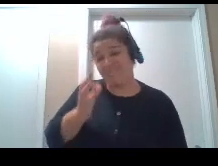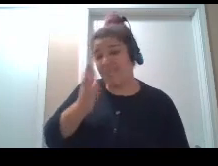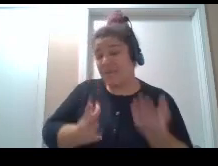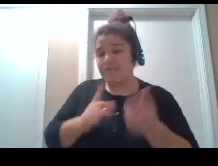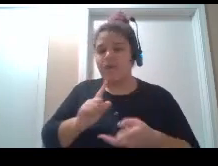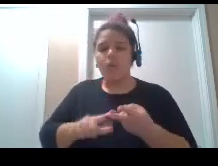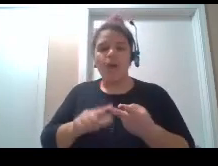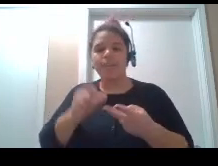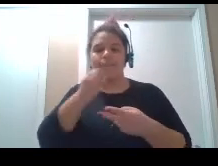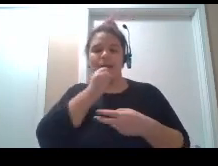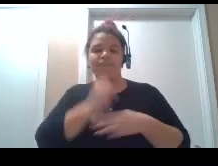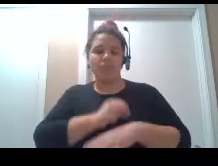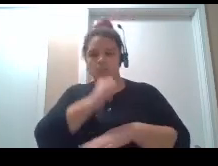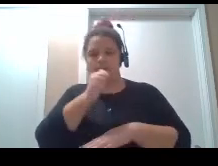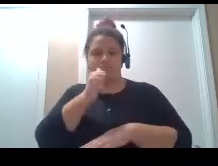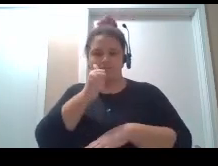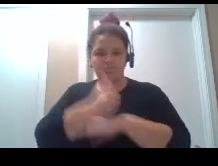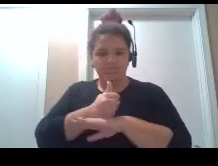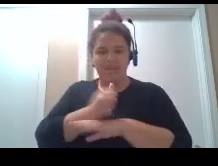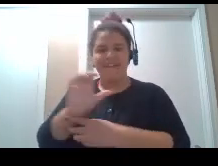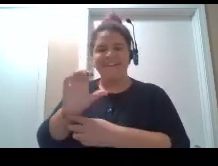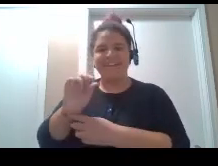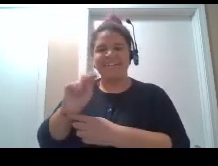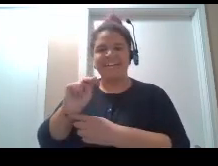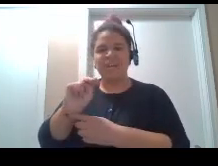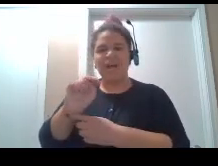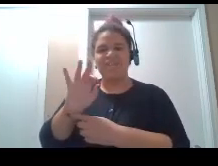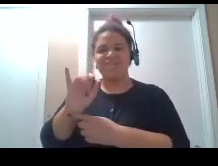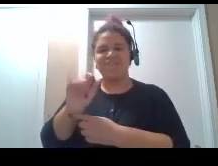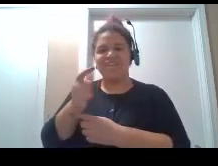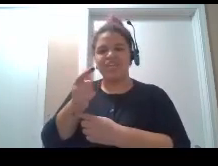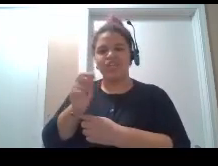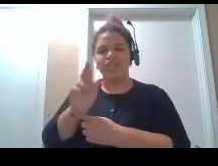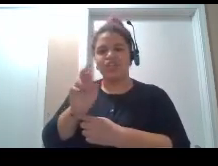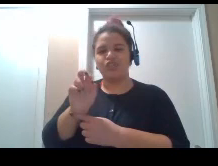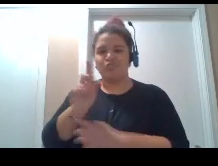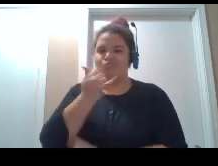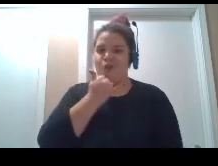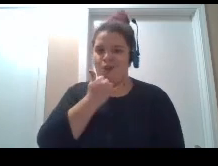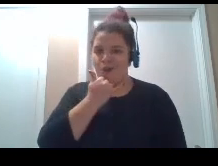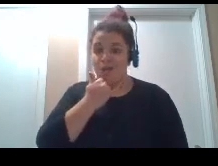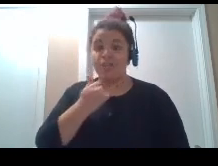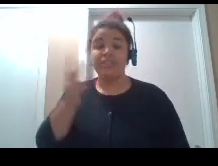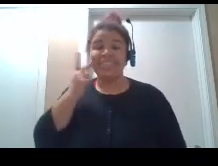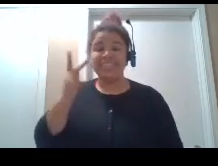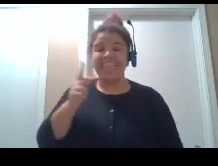Just to the right of the microphone icon is the “Device” settings button. Click that open, and you